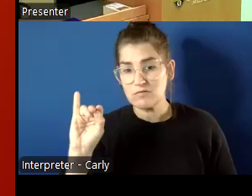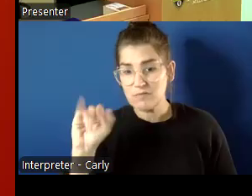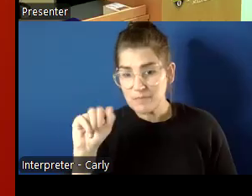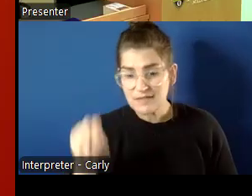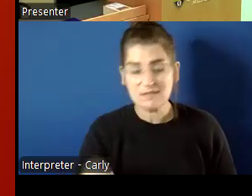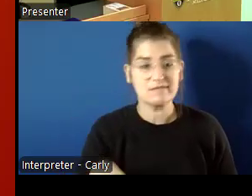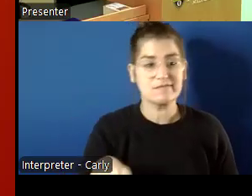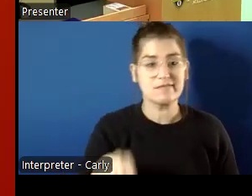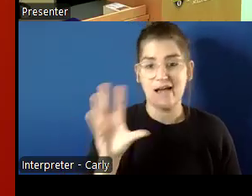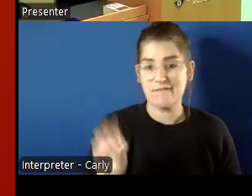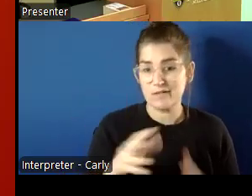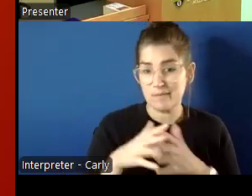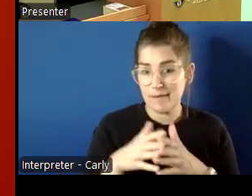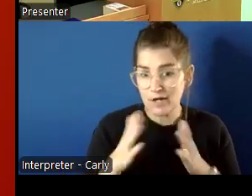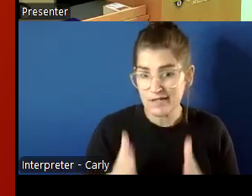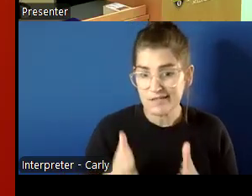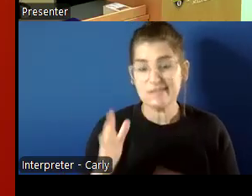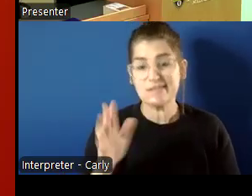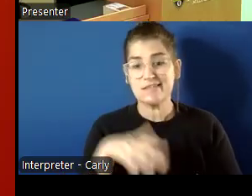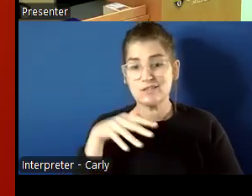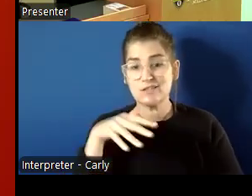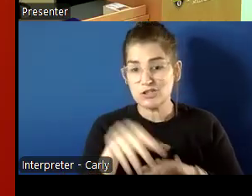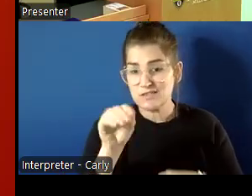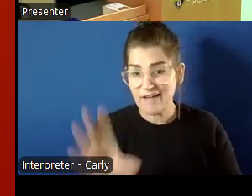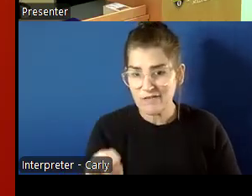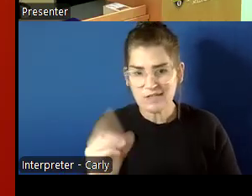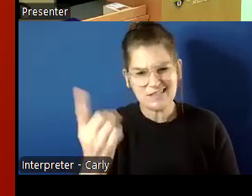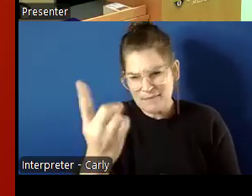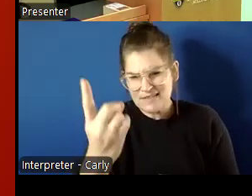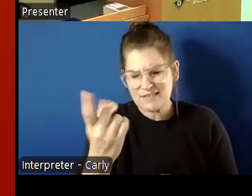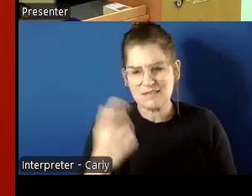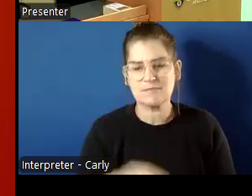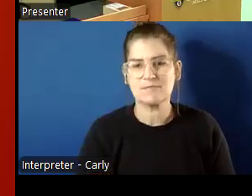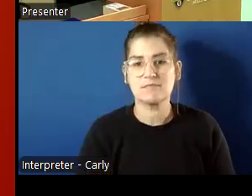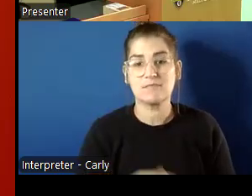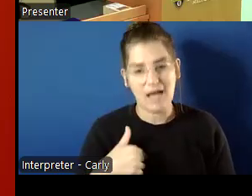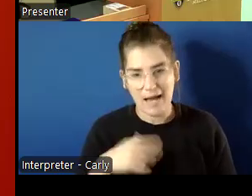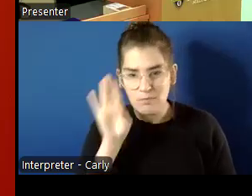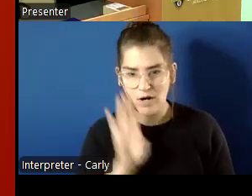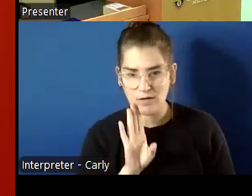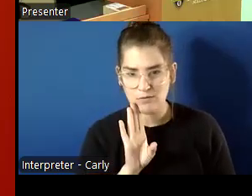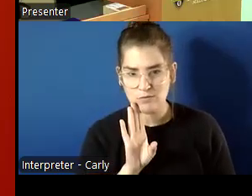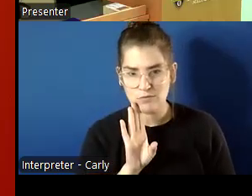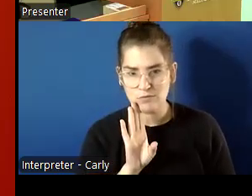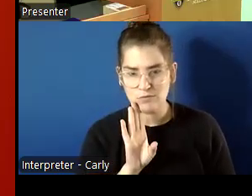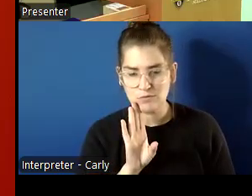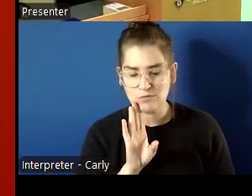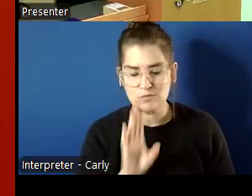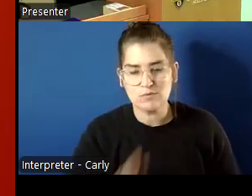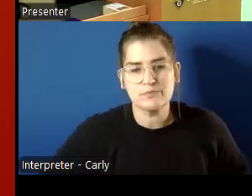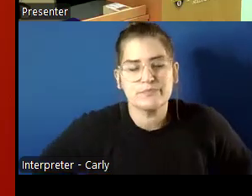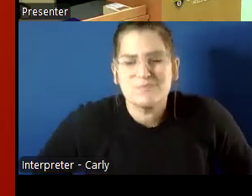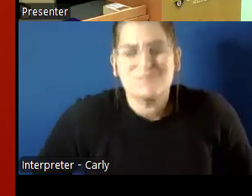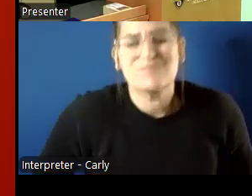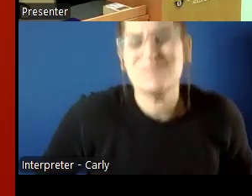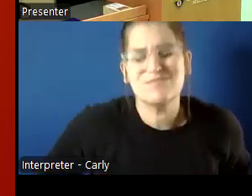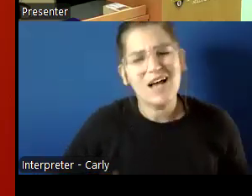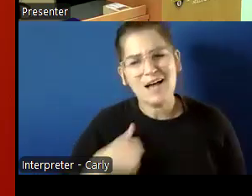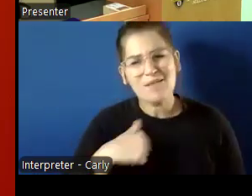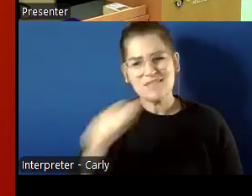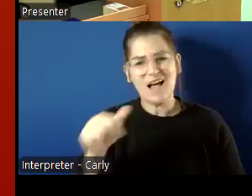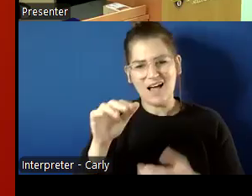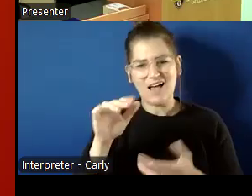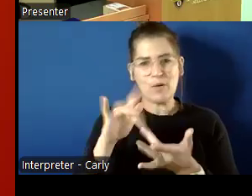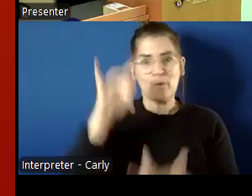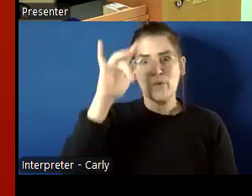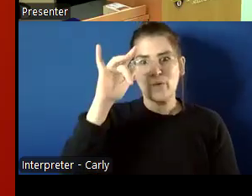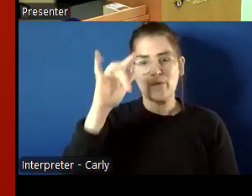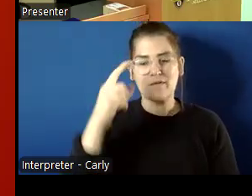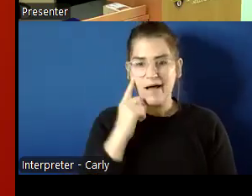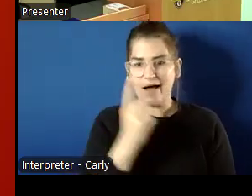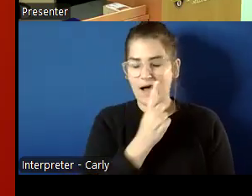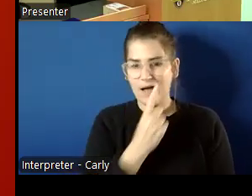indigenous African a something. I'm brown. So, I'm not in I'm not invisible to your physical eye, but